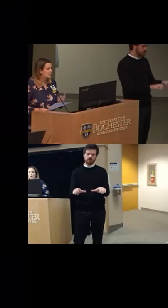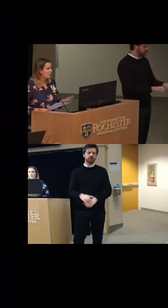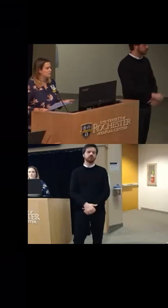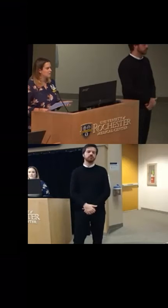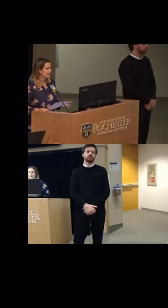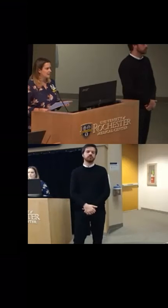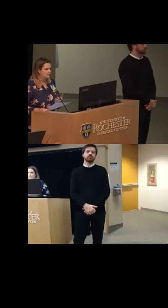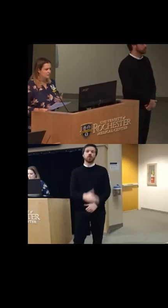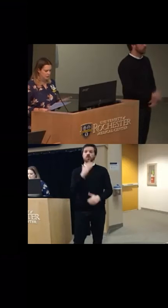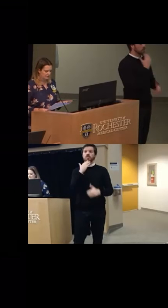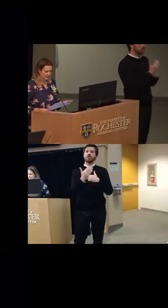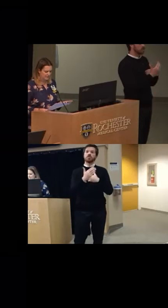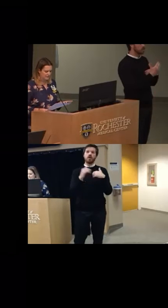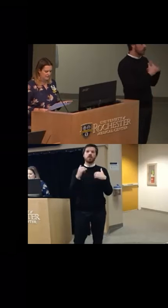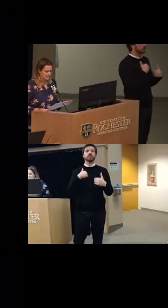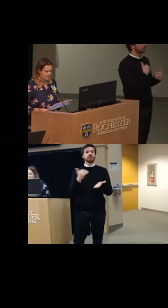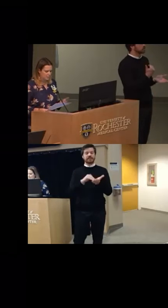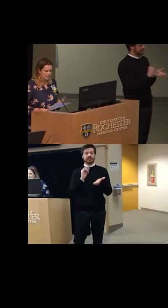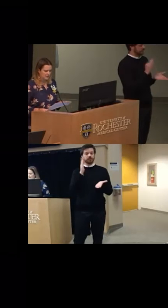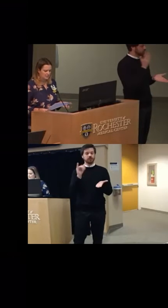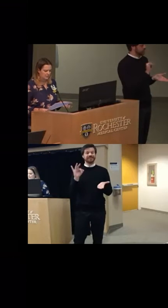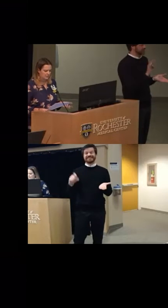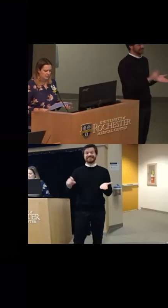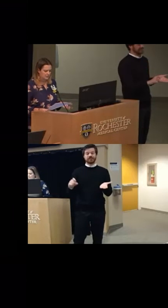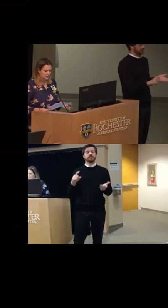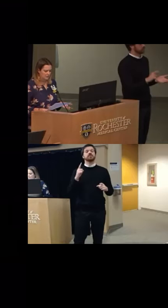would call us again in the future if needed and we're satisfied with the referrals that